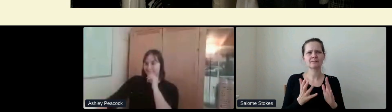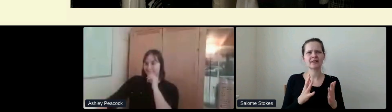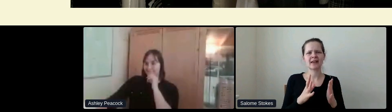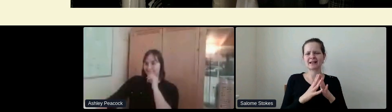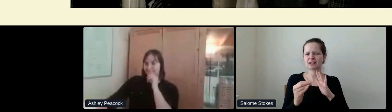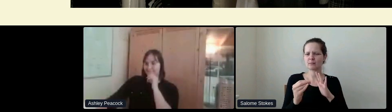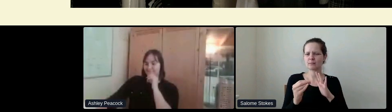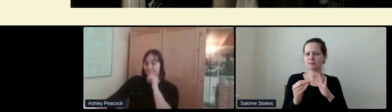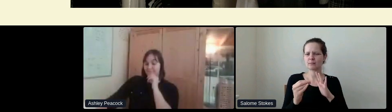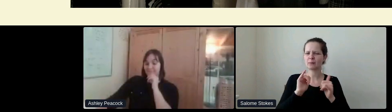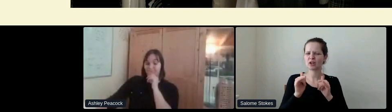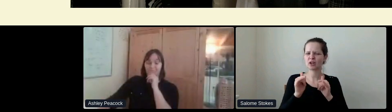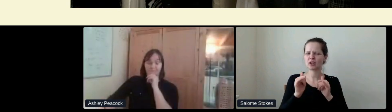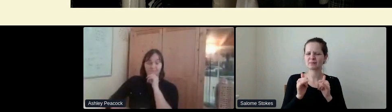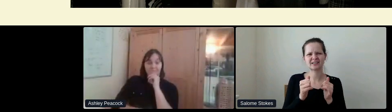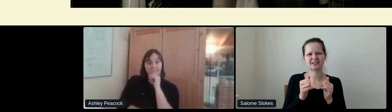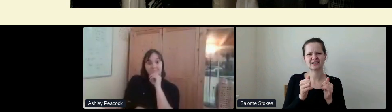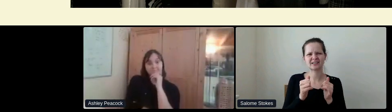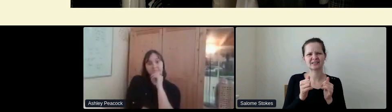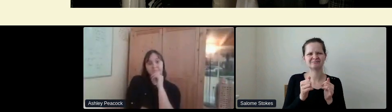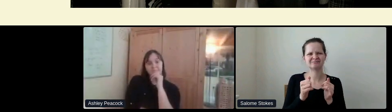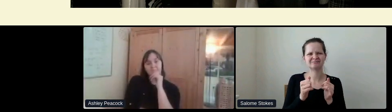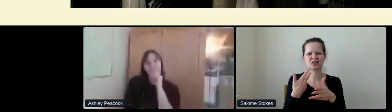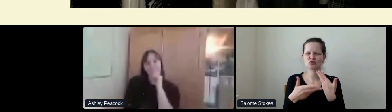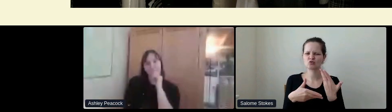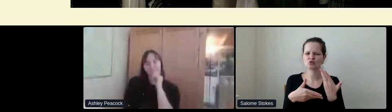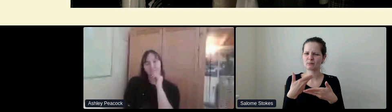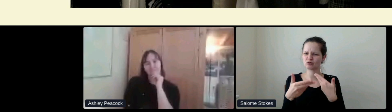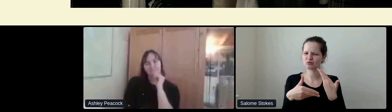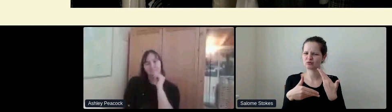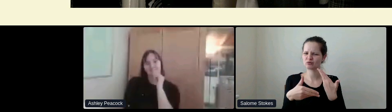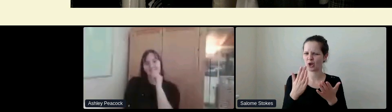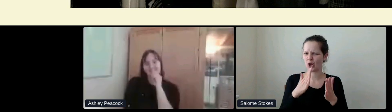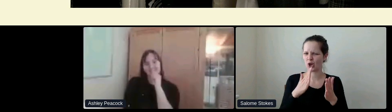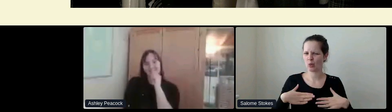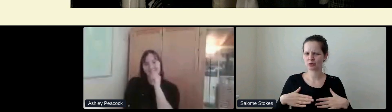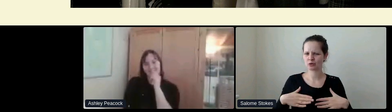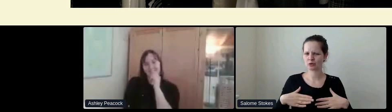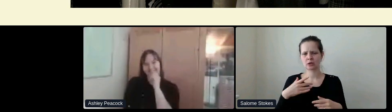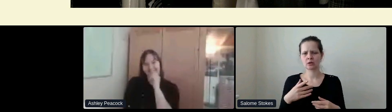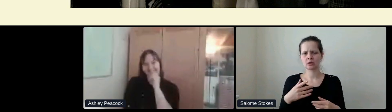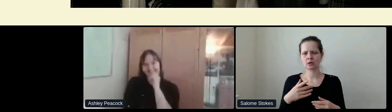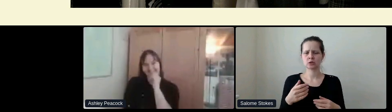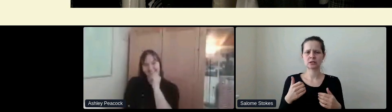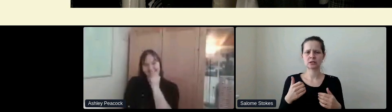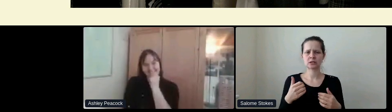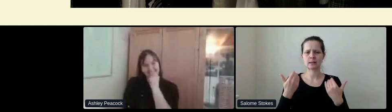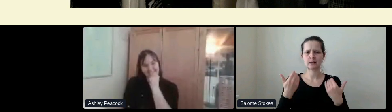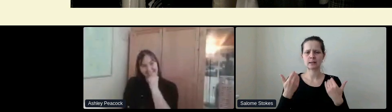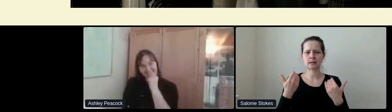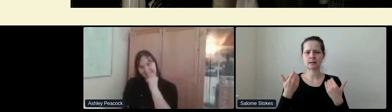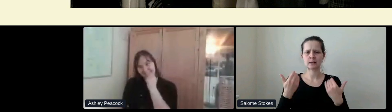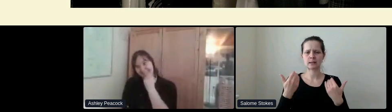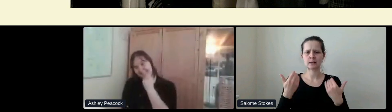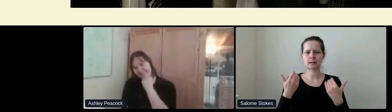that's used around what to wear. Smart casual, does anyone even know what smart casual is?